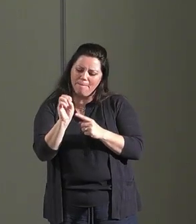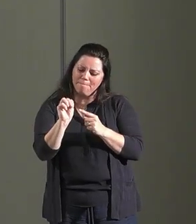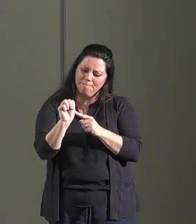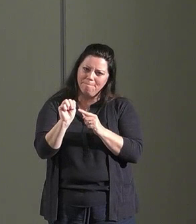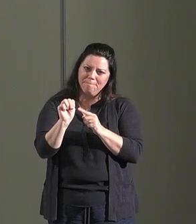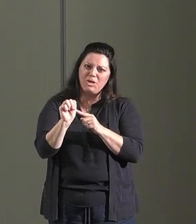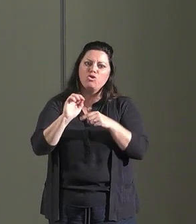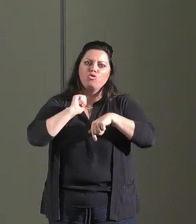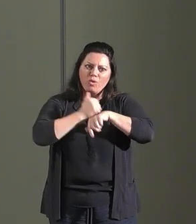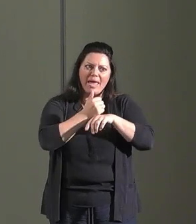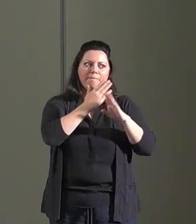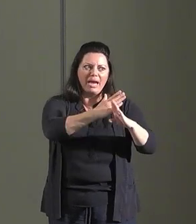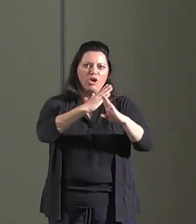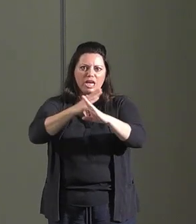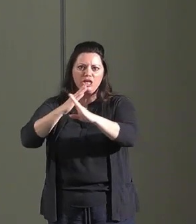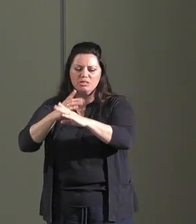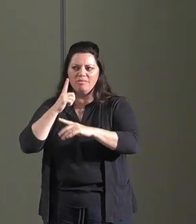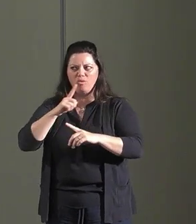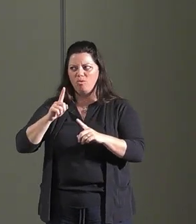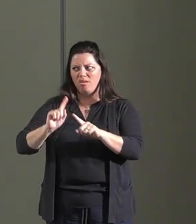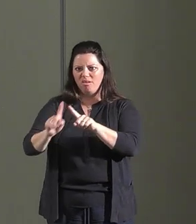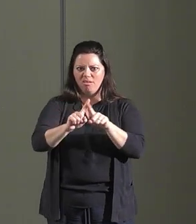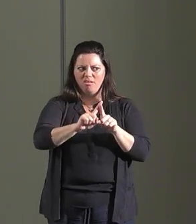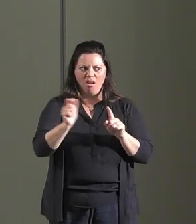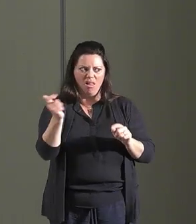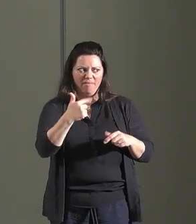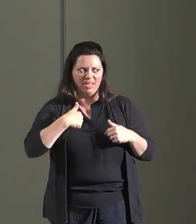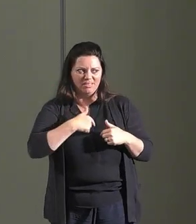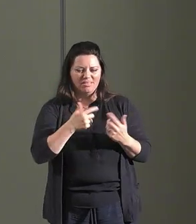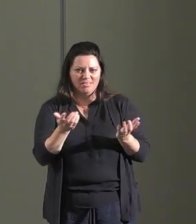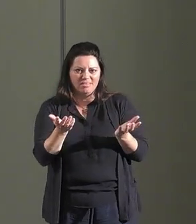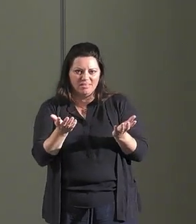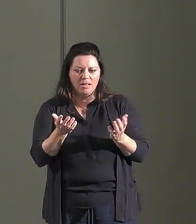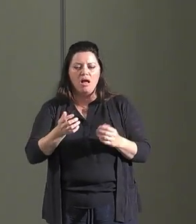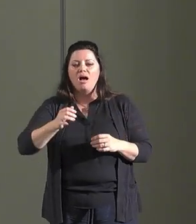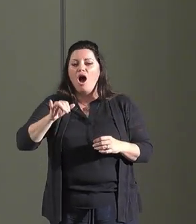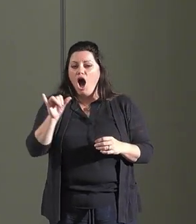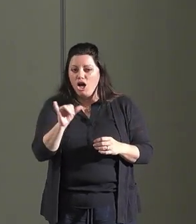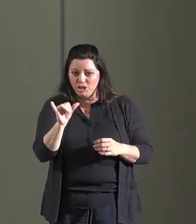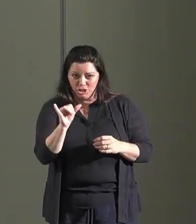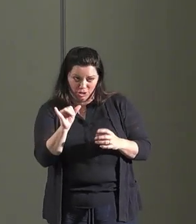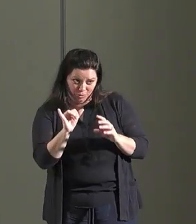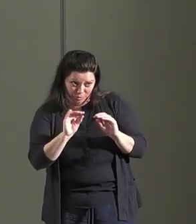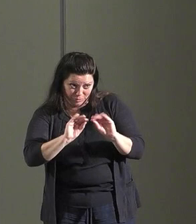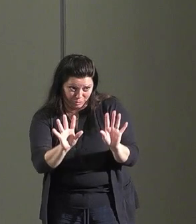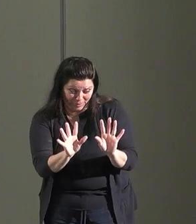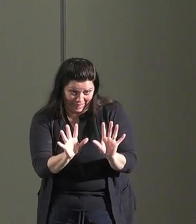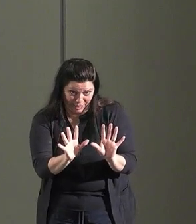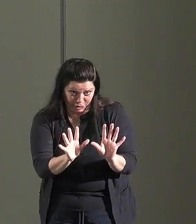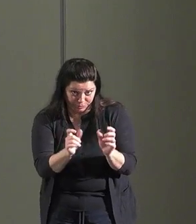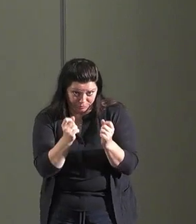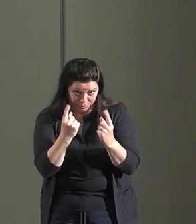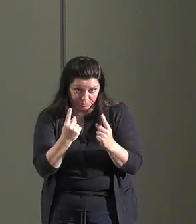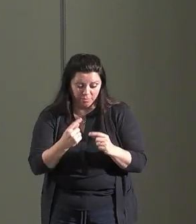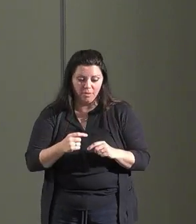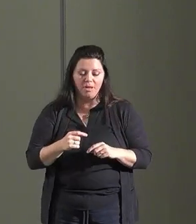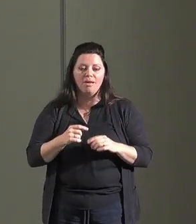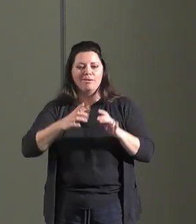create for all of the -- all of us. They also just so we're clear, the status quo the people with